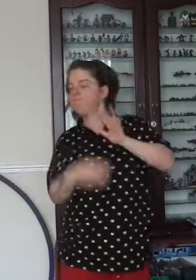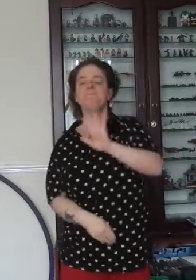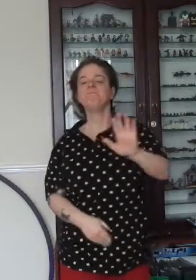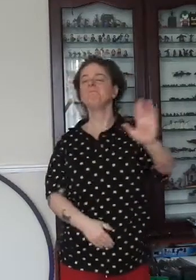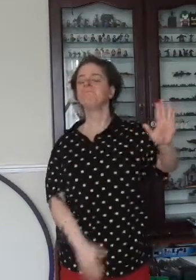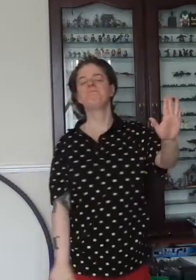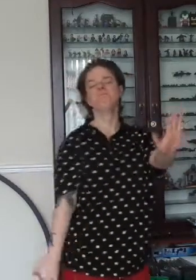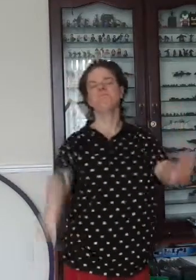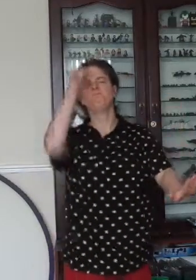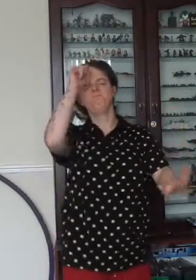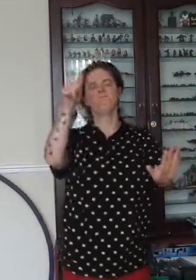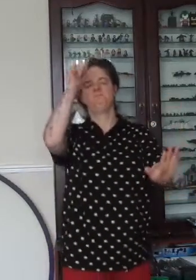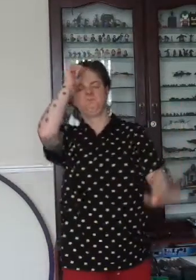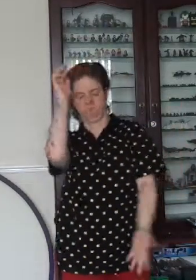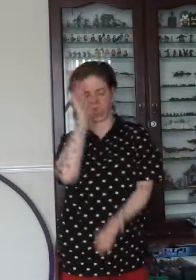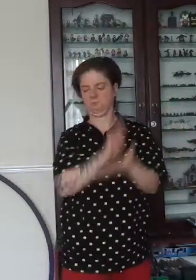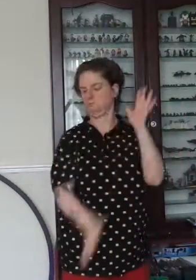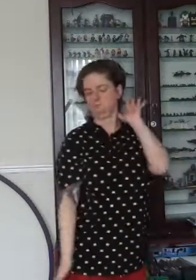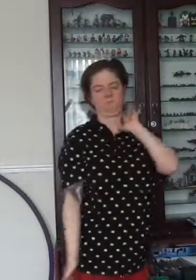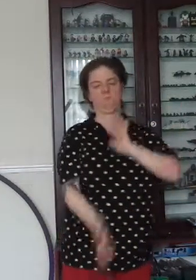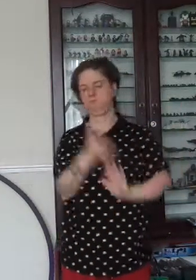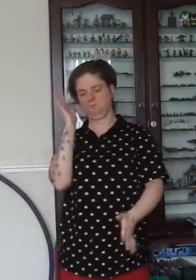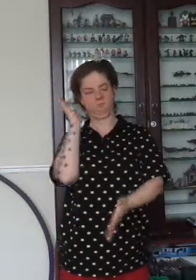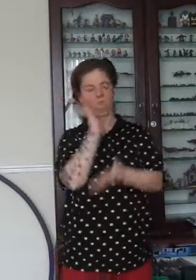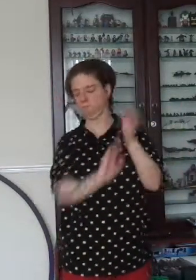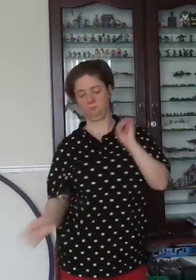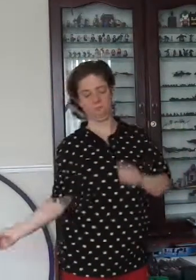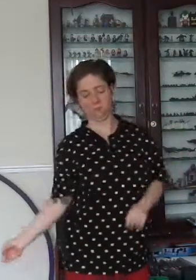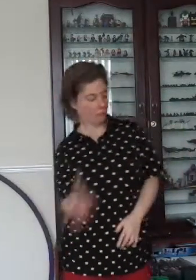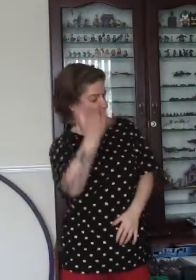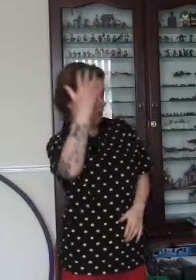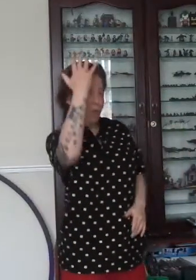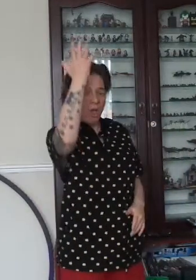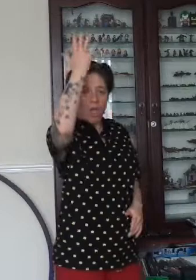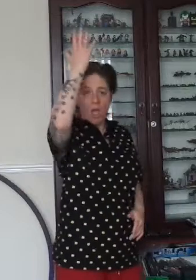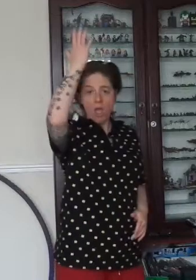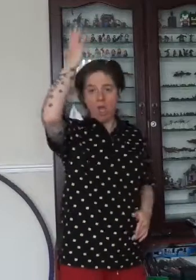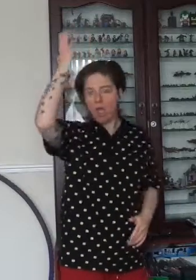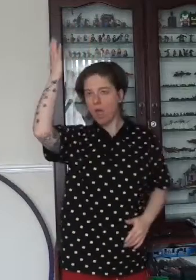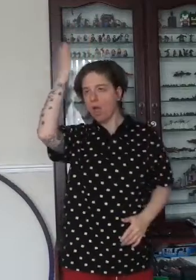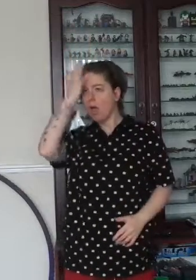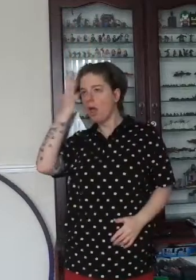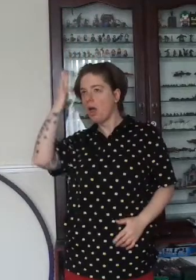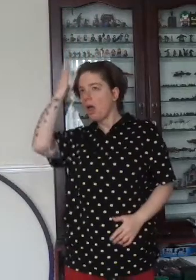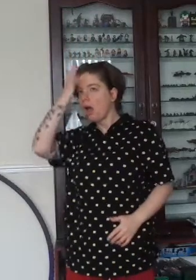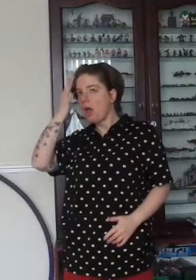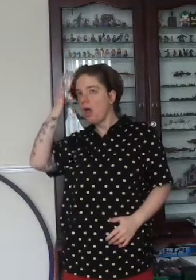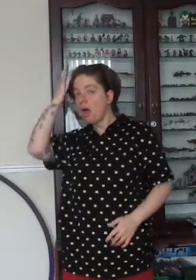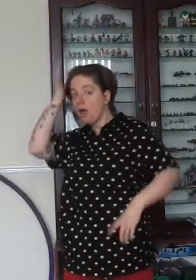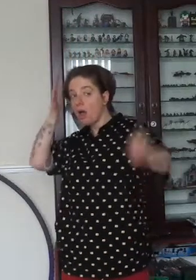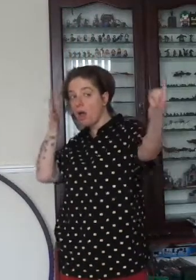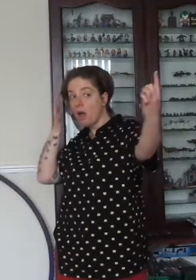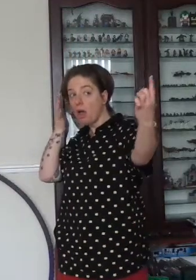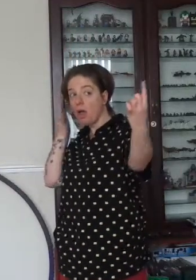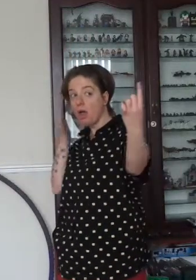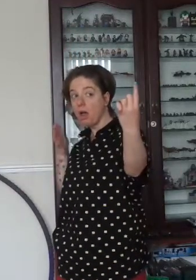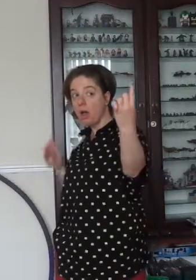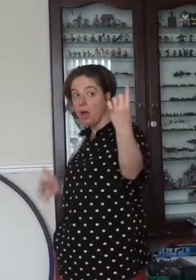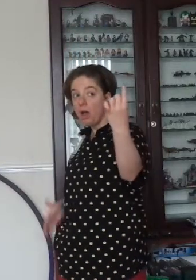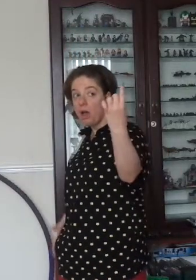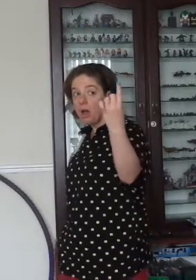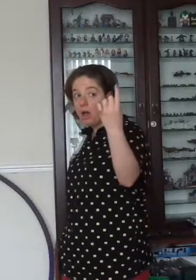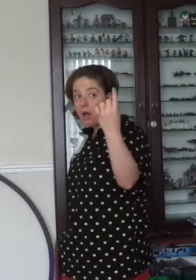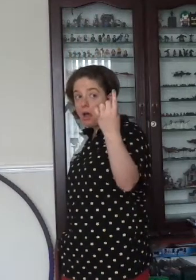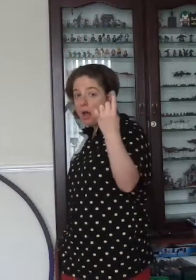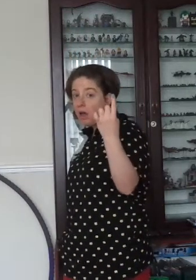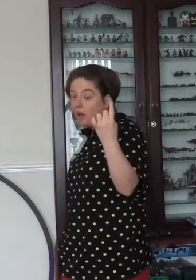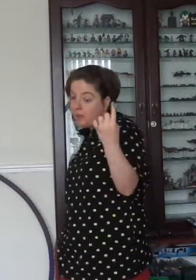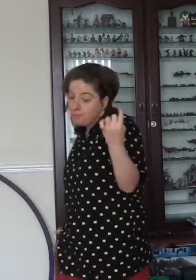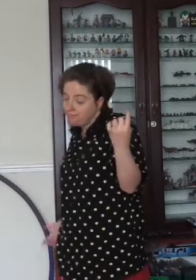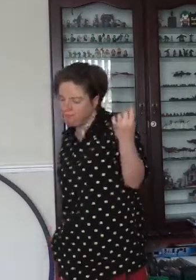Even now, when we're already over I can't help myself from looking for you